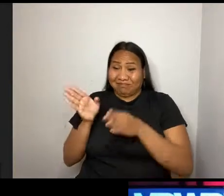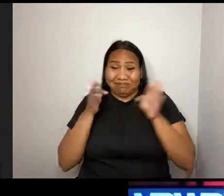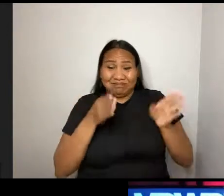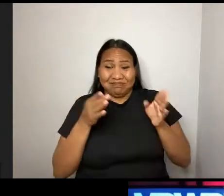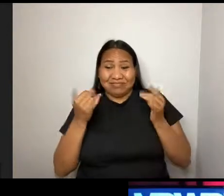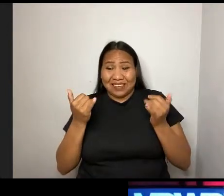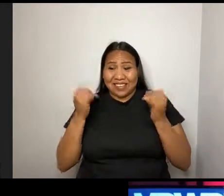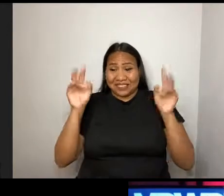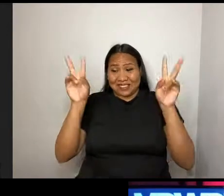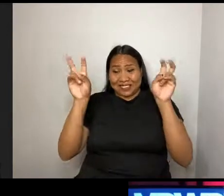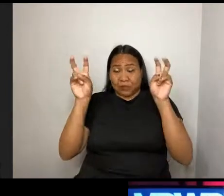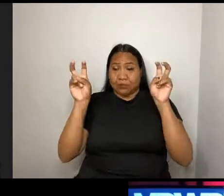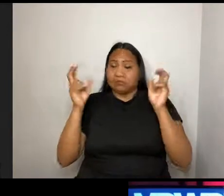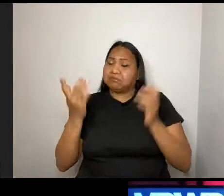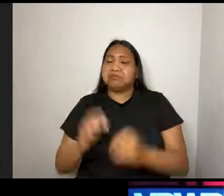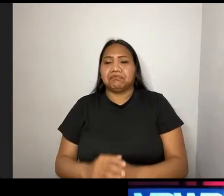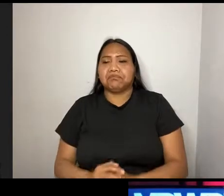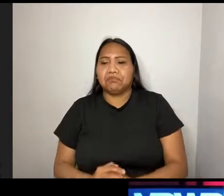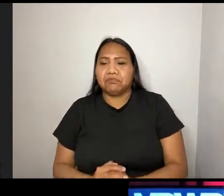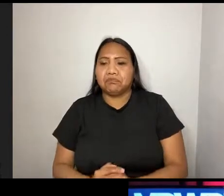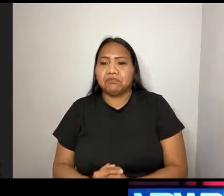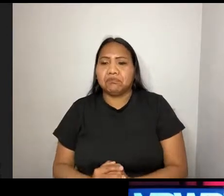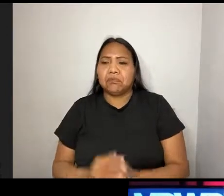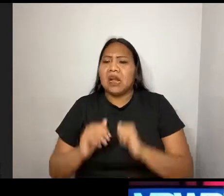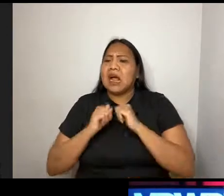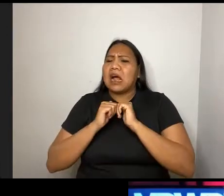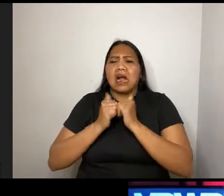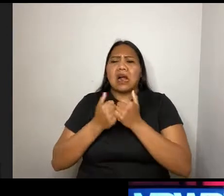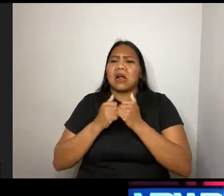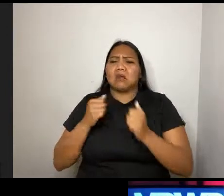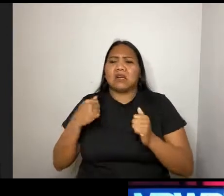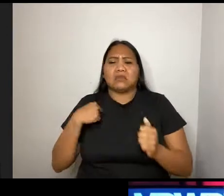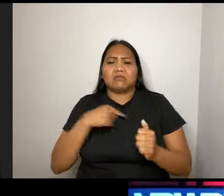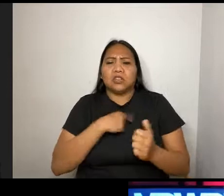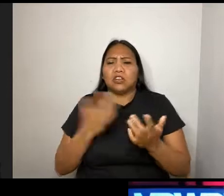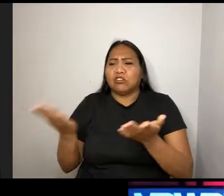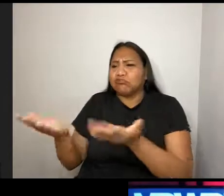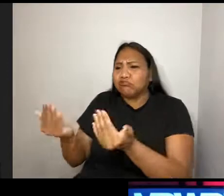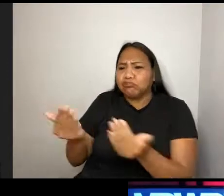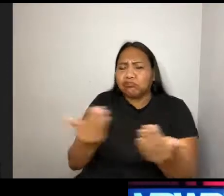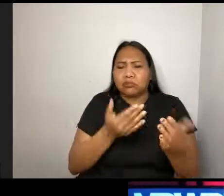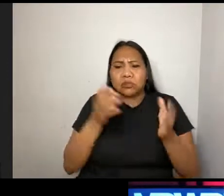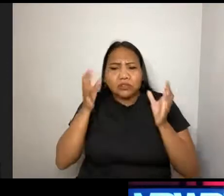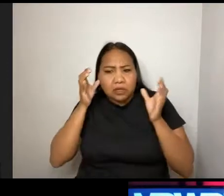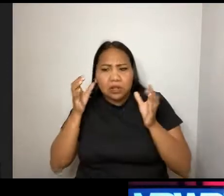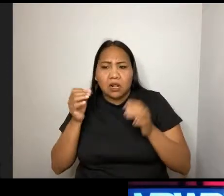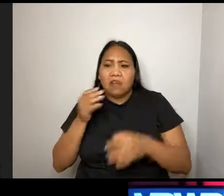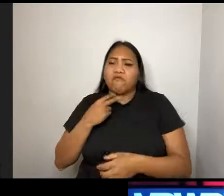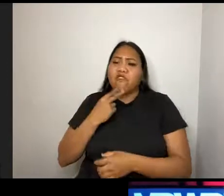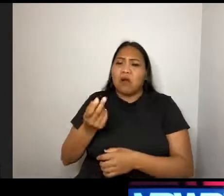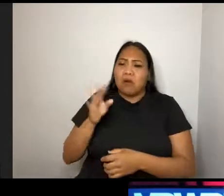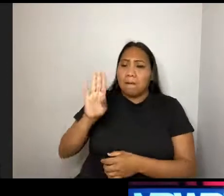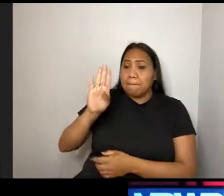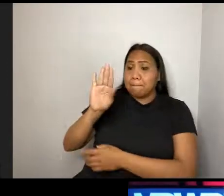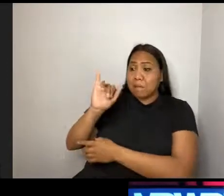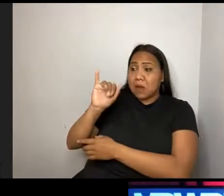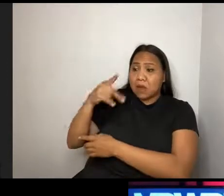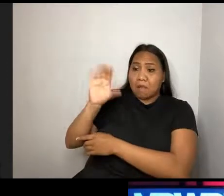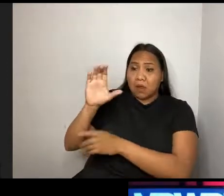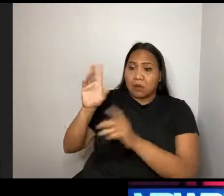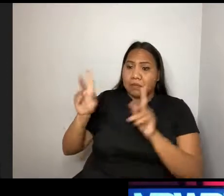how do we center the voices of BIPOC people of Black and Indigenous and people of color